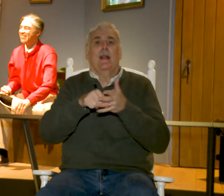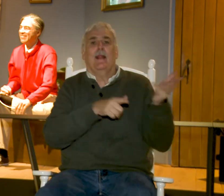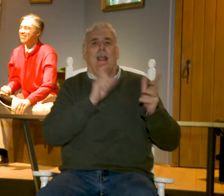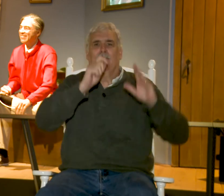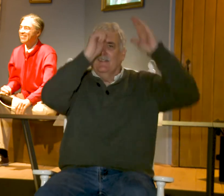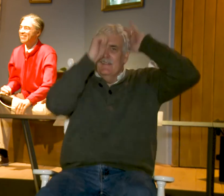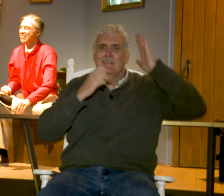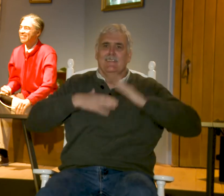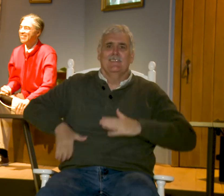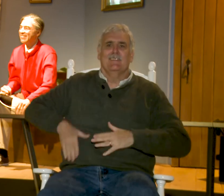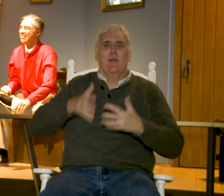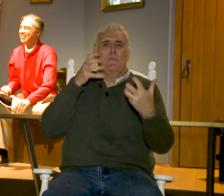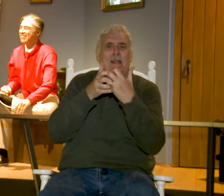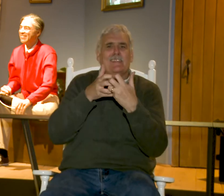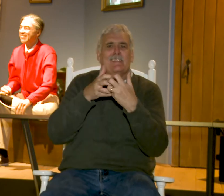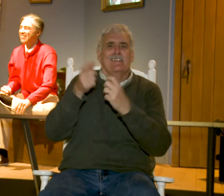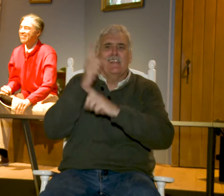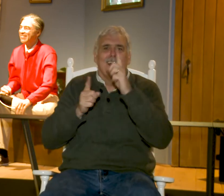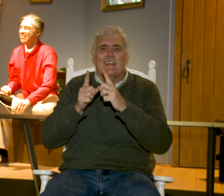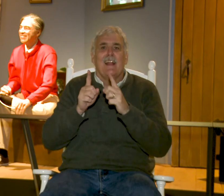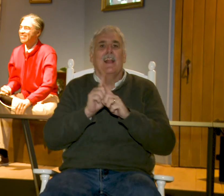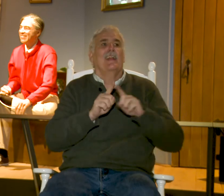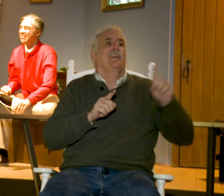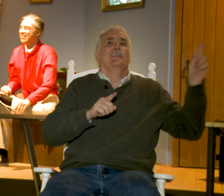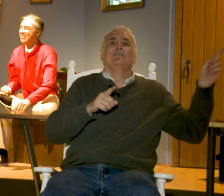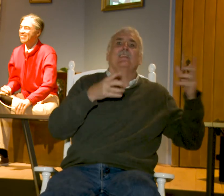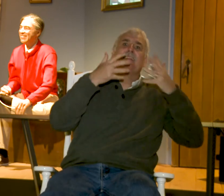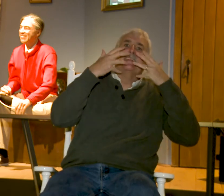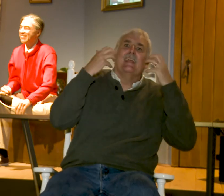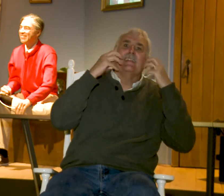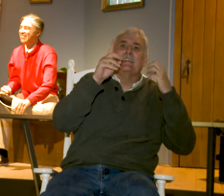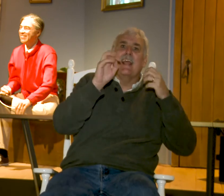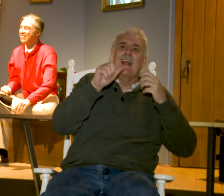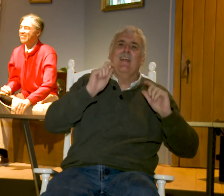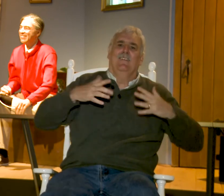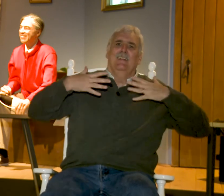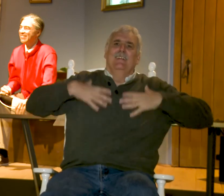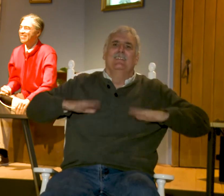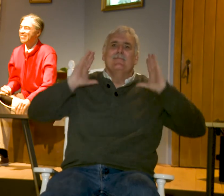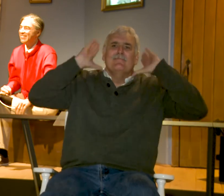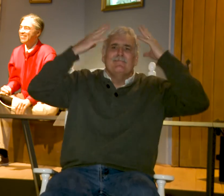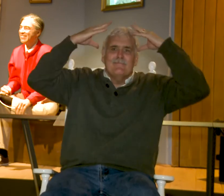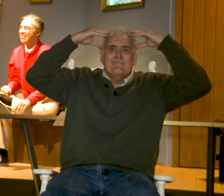Mr. McFeely will need a matching postal hat and bag. The signer for Daniel Tiger will wear a hooded costume